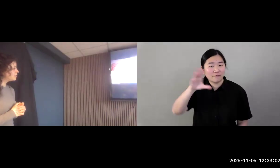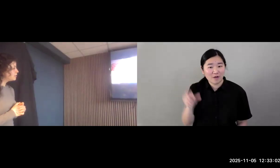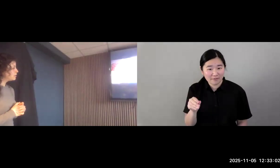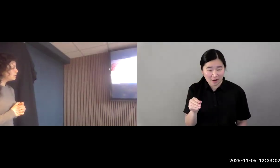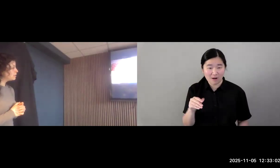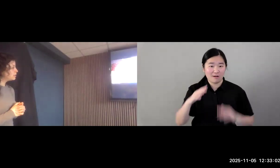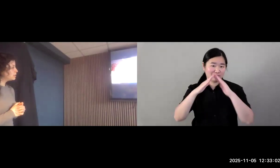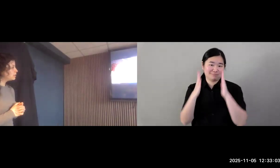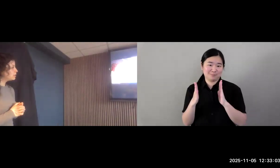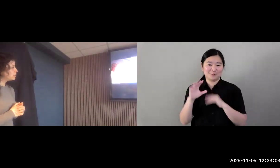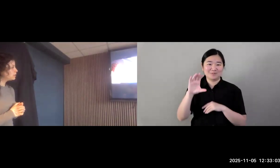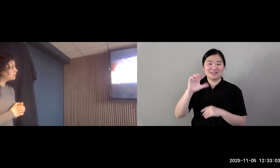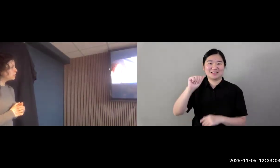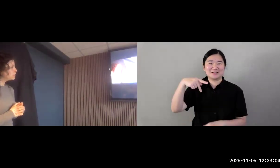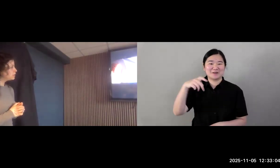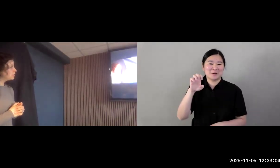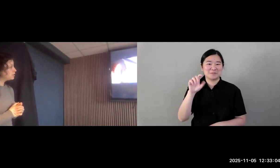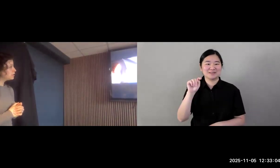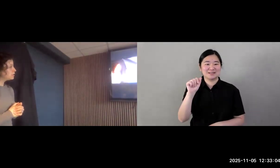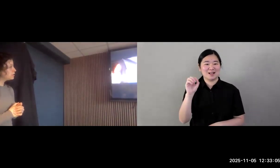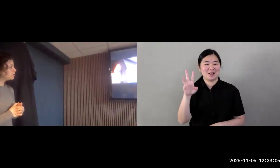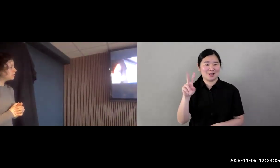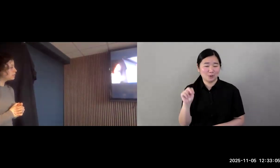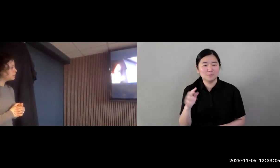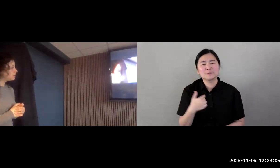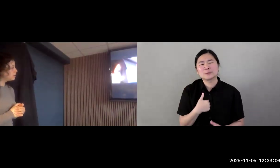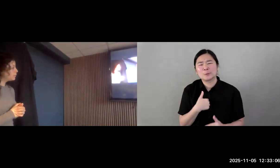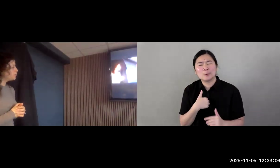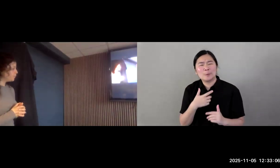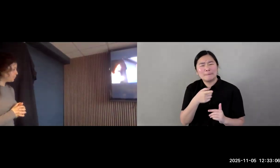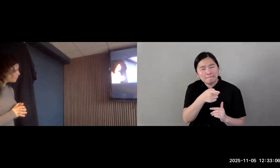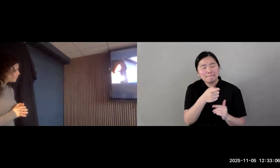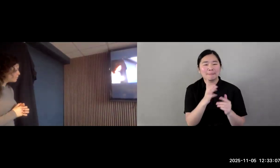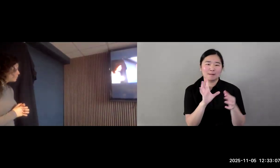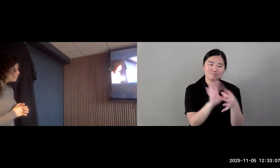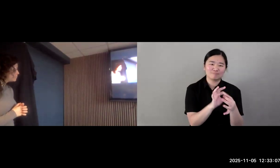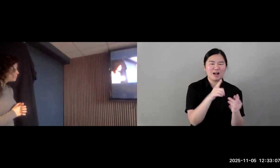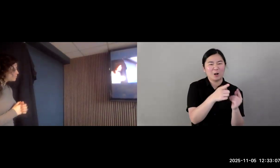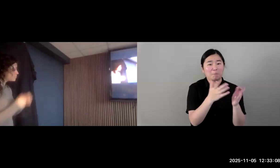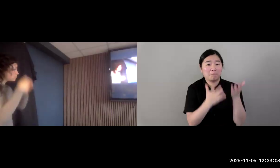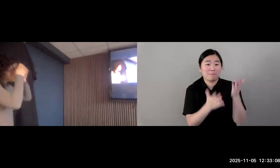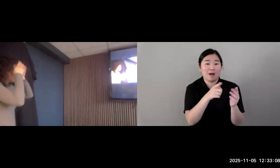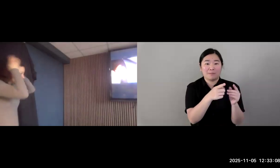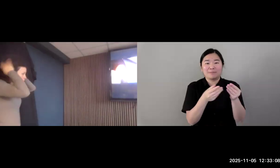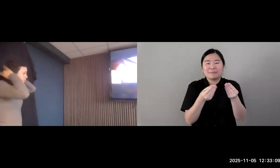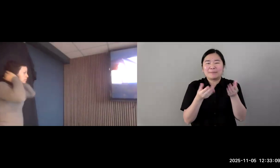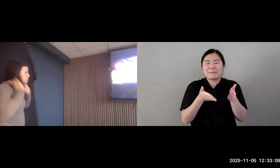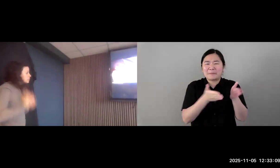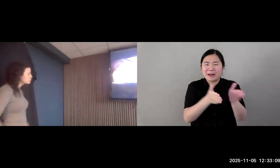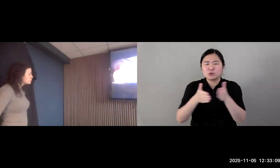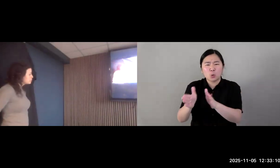answer about methodology and the effect of stimulus on the type of data you get.